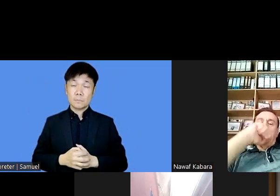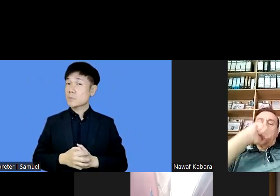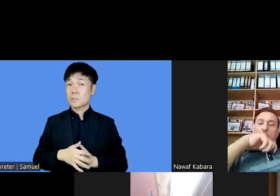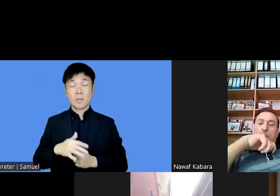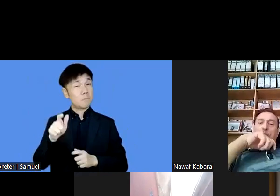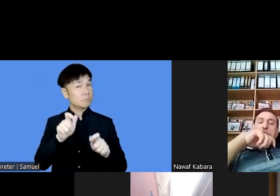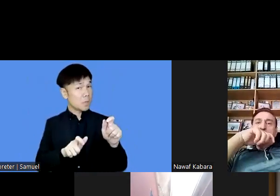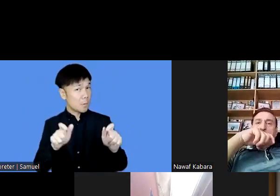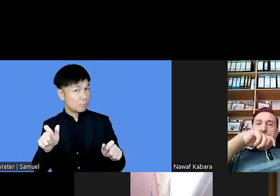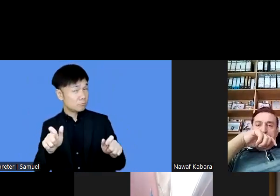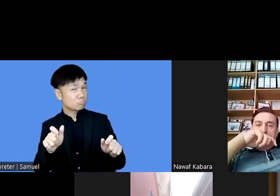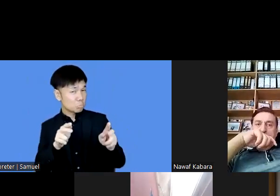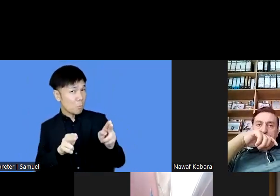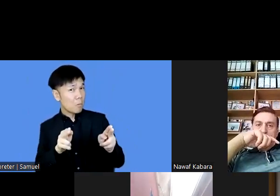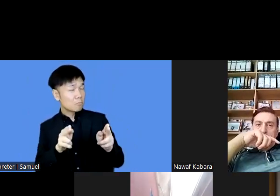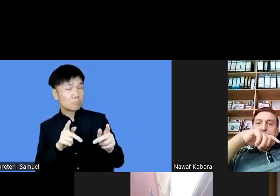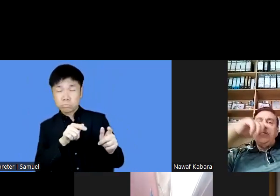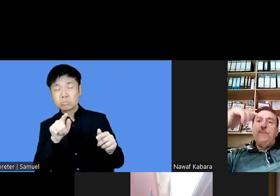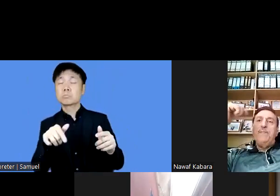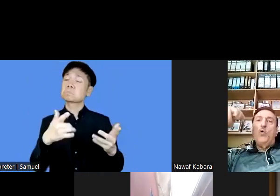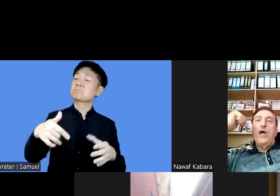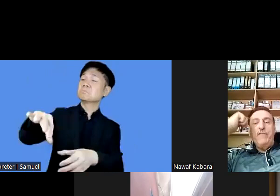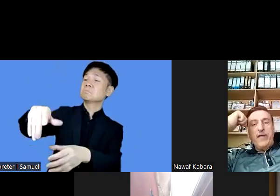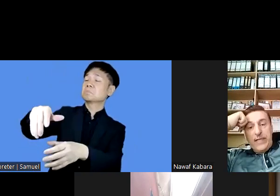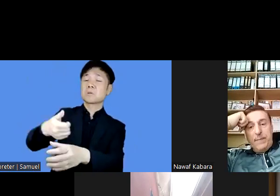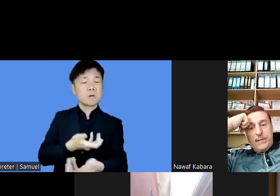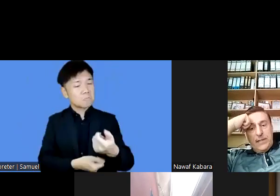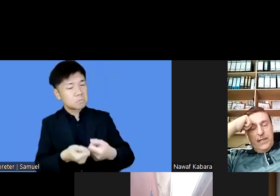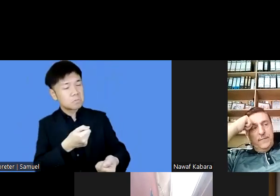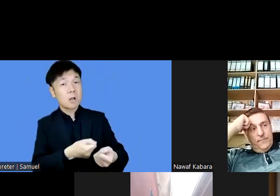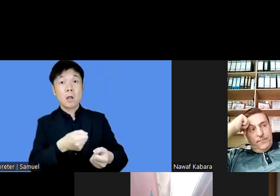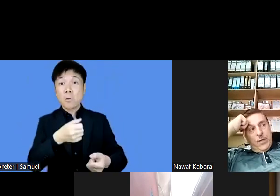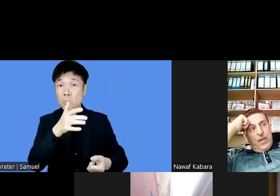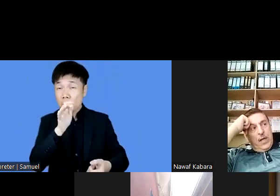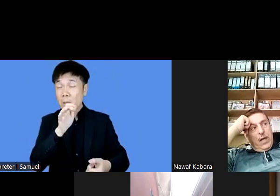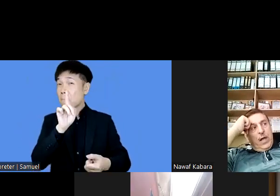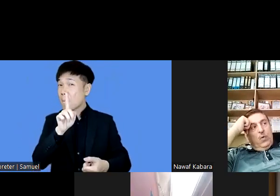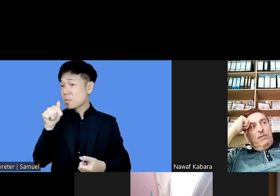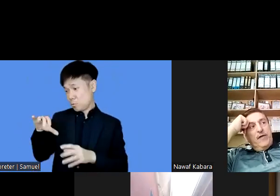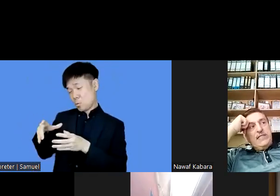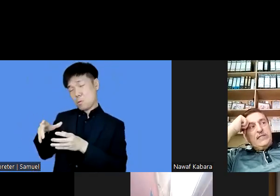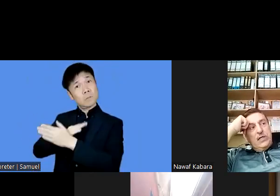Persons with disabilities, especially people who are living independently, will be faced